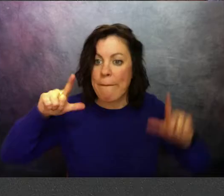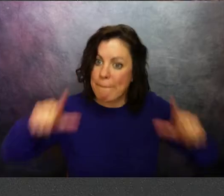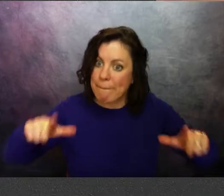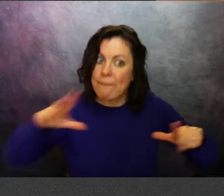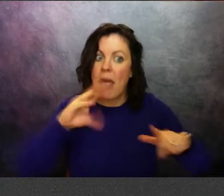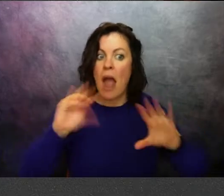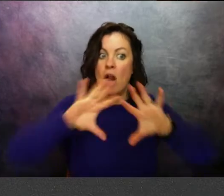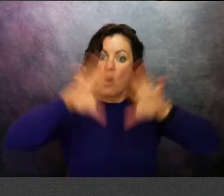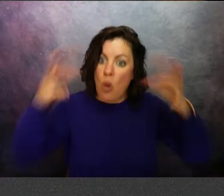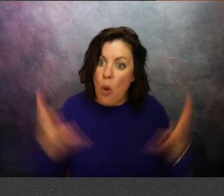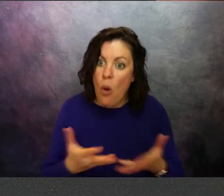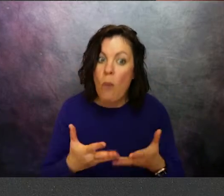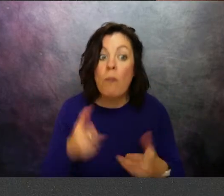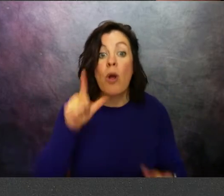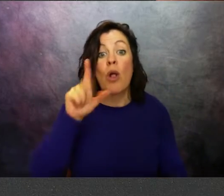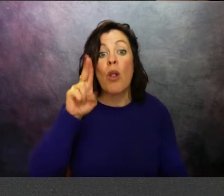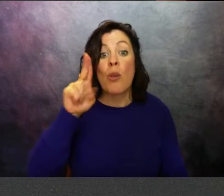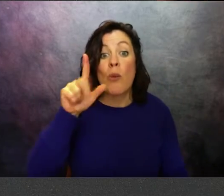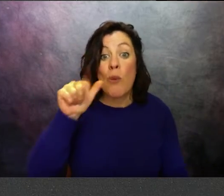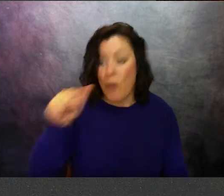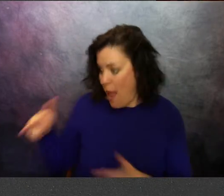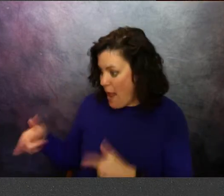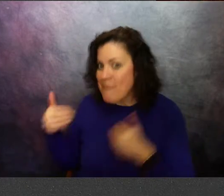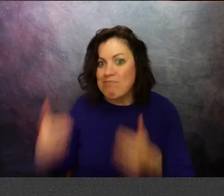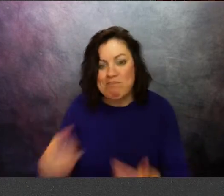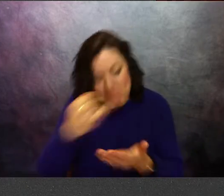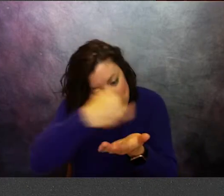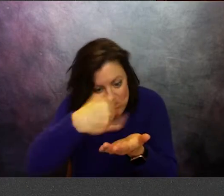Here is Lula's map of the room she sleeps in